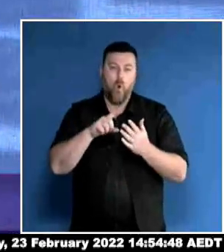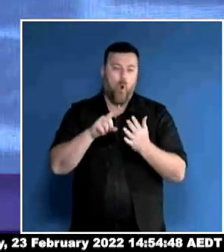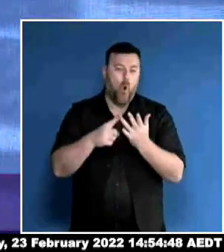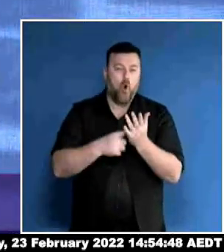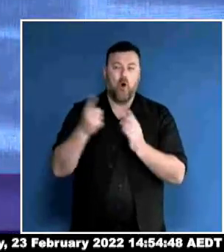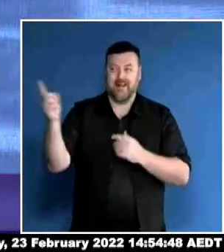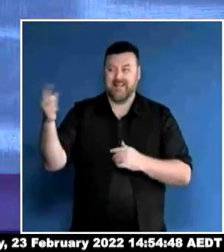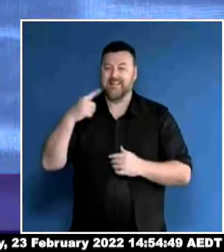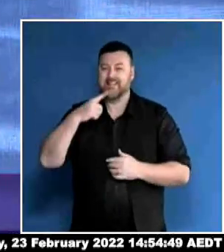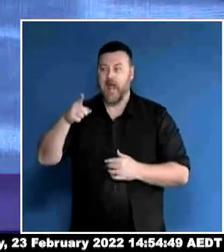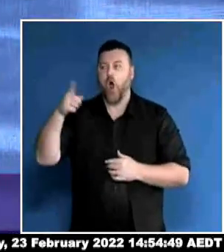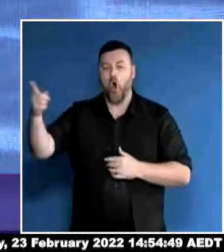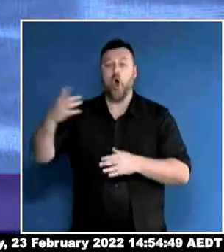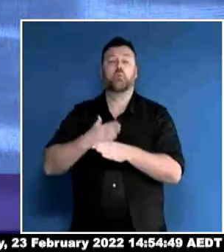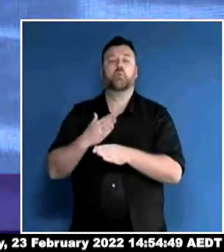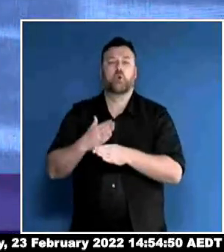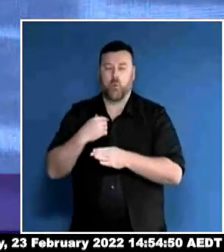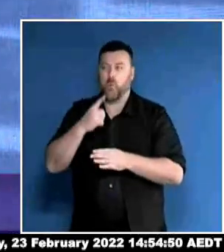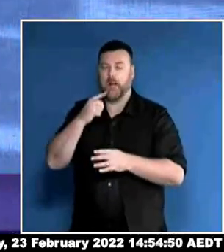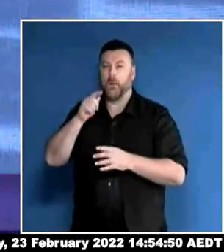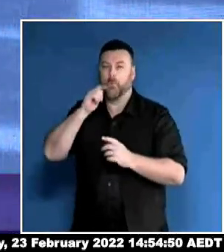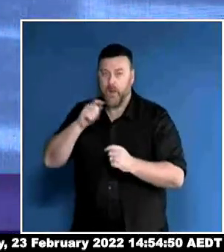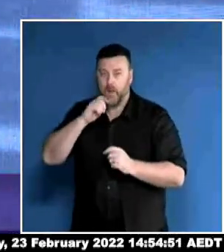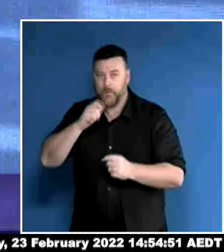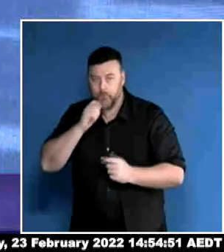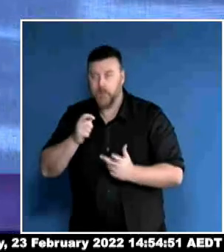not addressed or they gave you bandaid solutions.